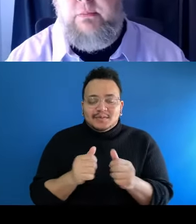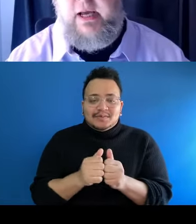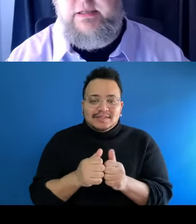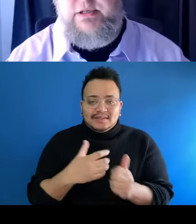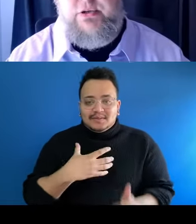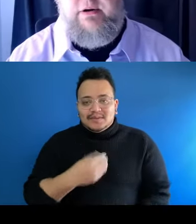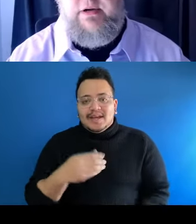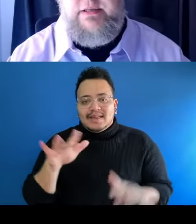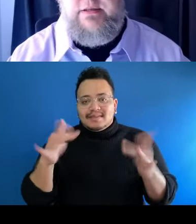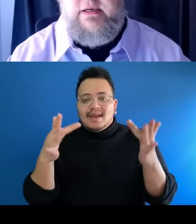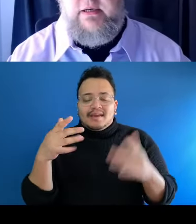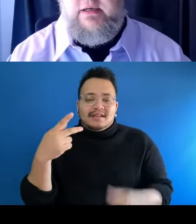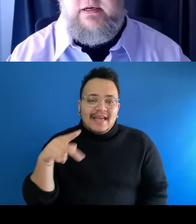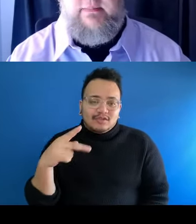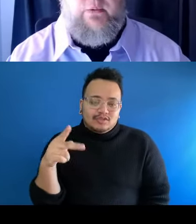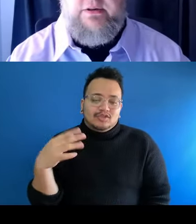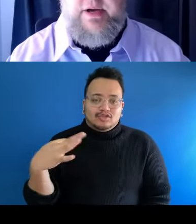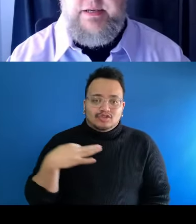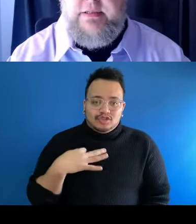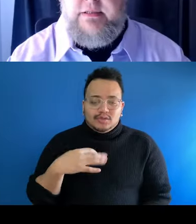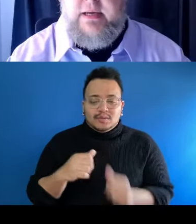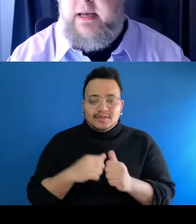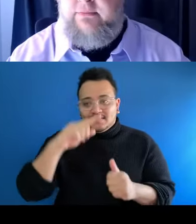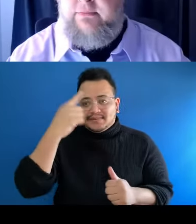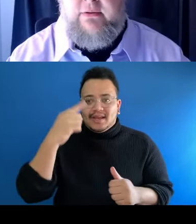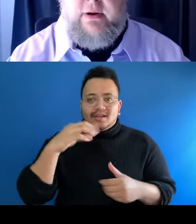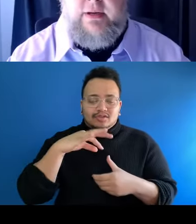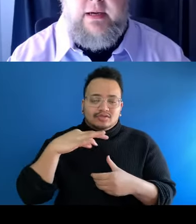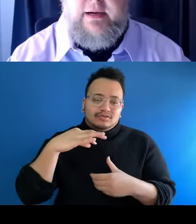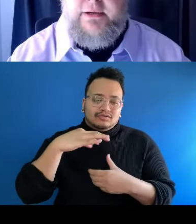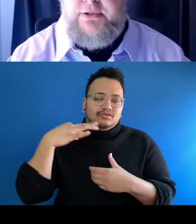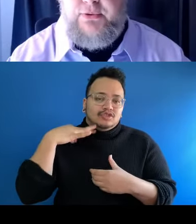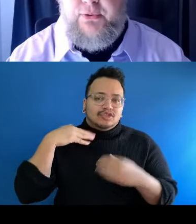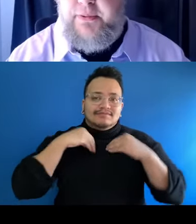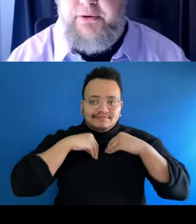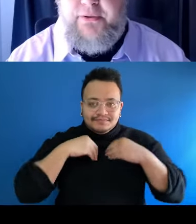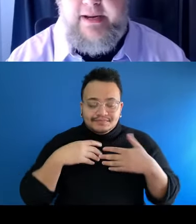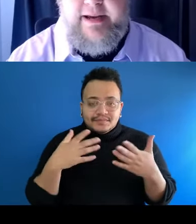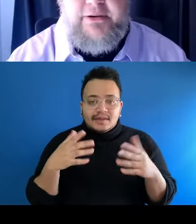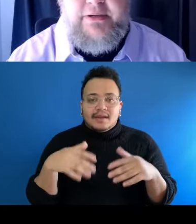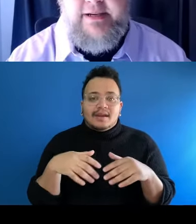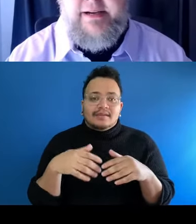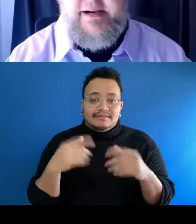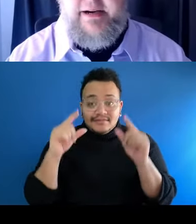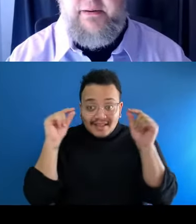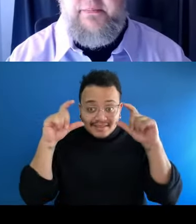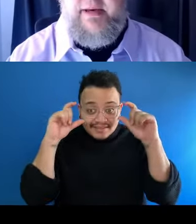with a black T-shirt underneath. I wear glasses and have a very uncontrolled beard right now